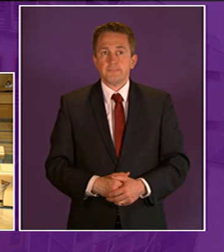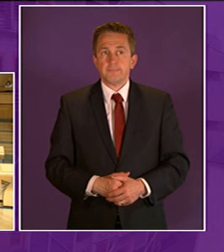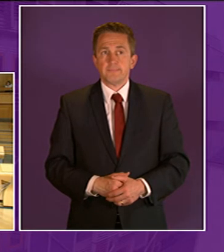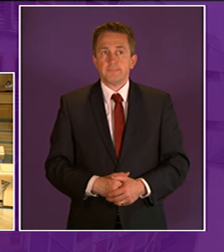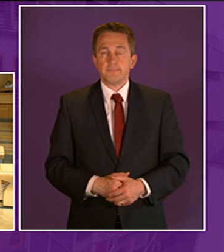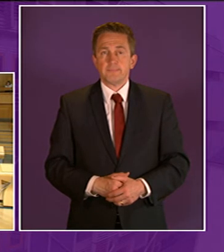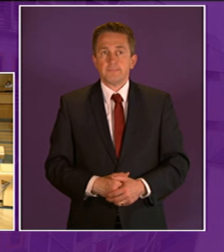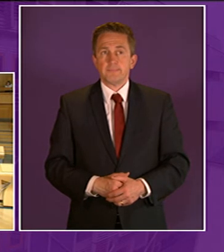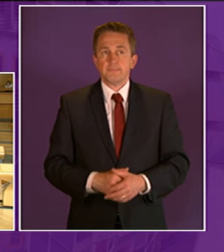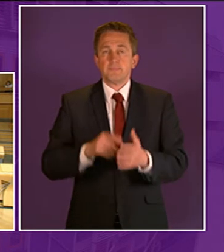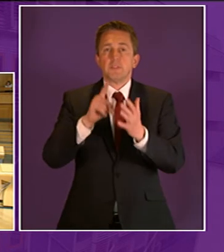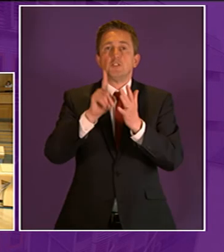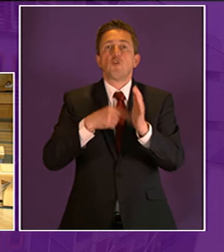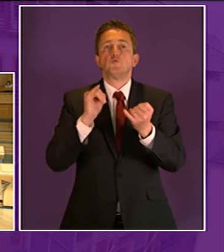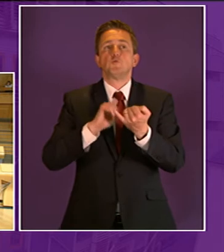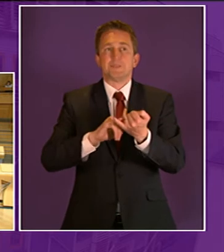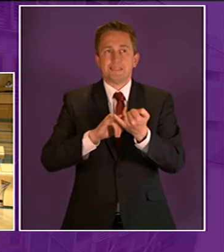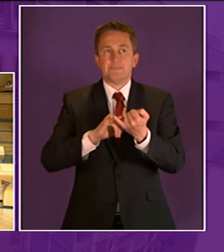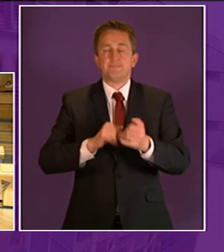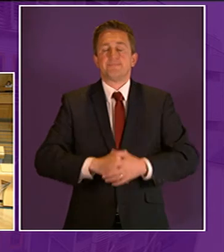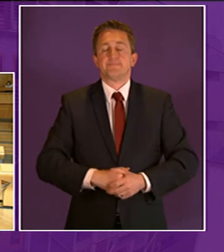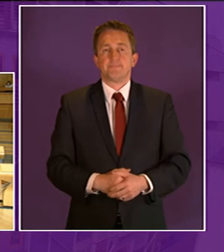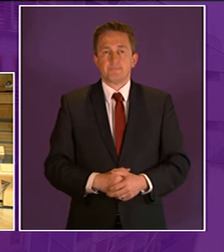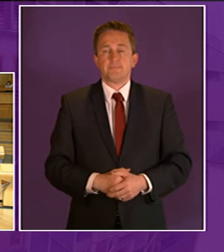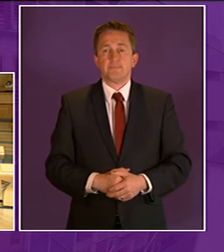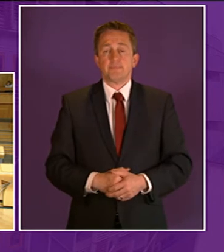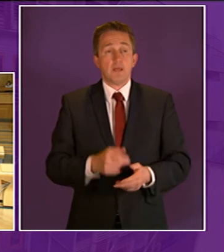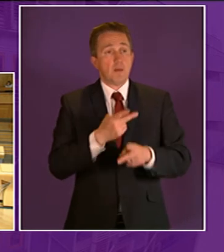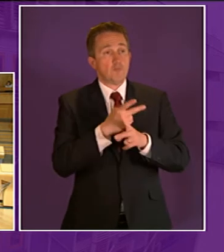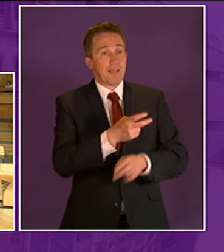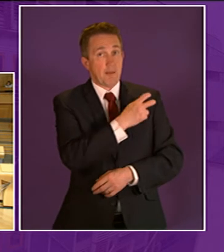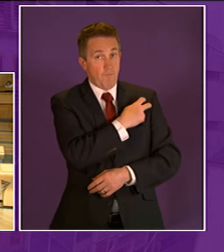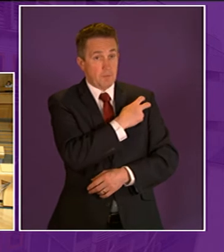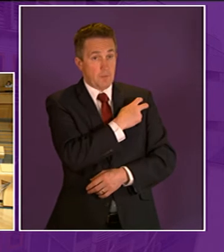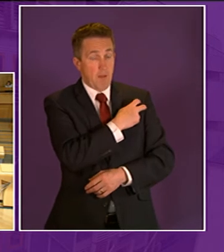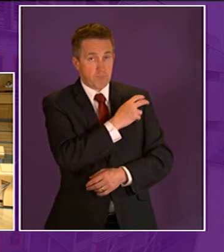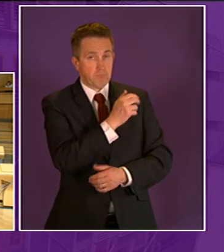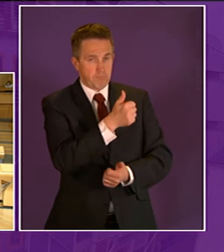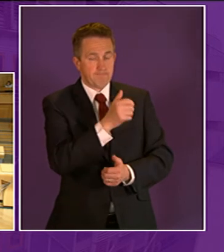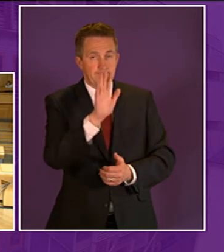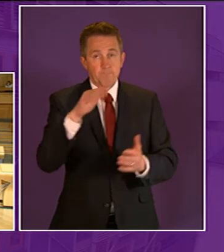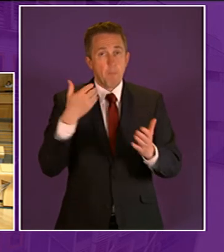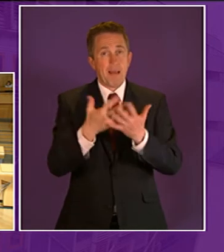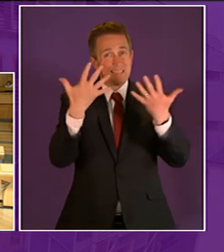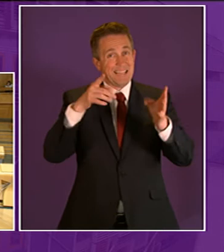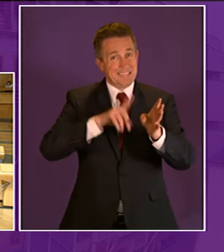.....and I call on John Swinney. The Deputy First Minister and Cabinet Secretary for Education and Skills (John Swinney): Over the past 10 years, the Scottish Government has been implementing an ambitious programme